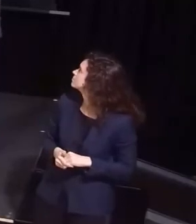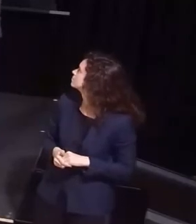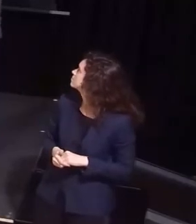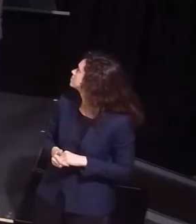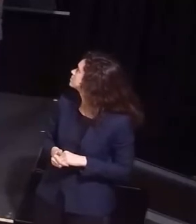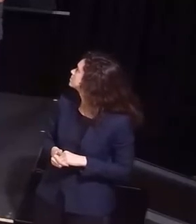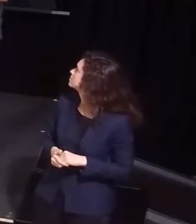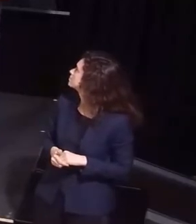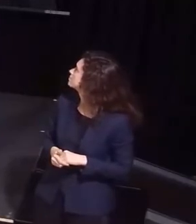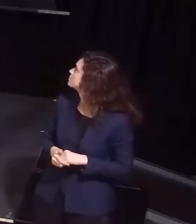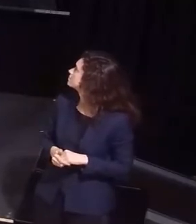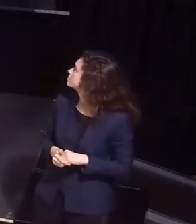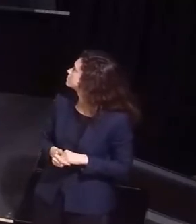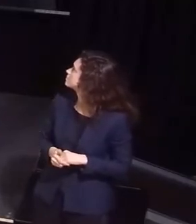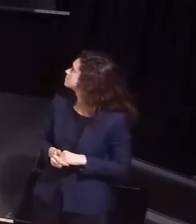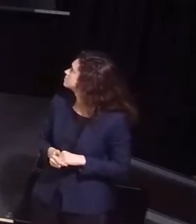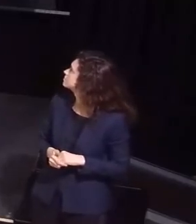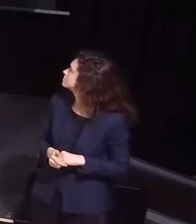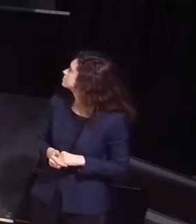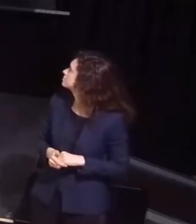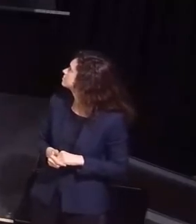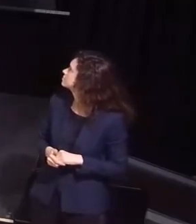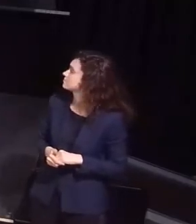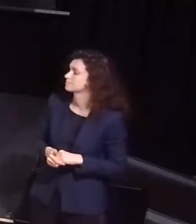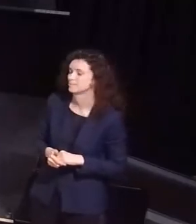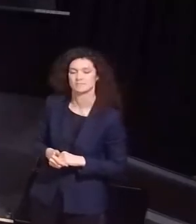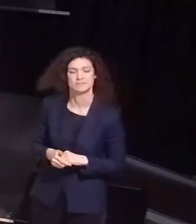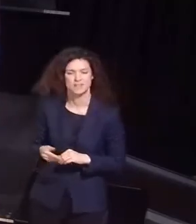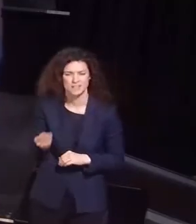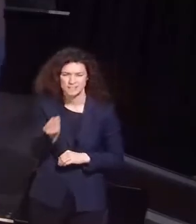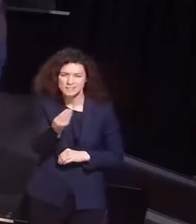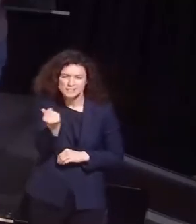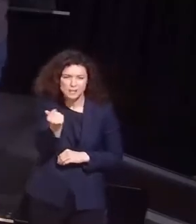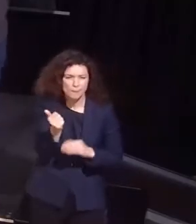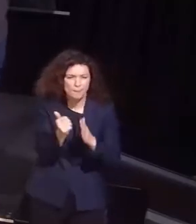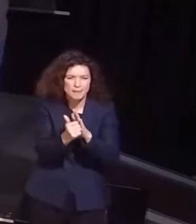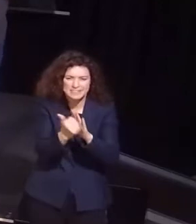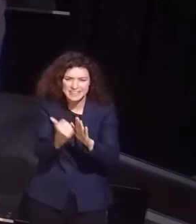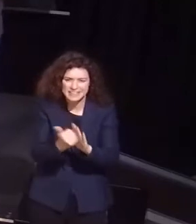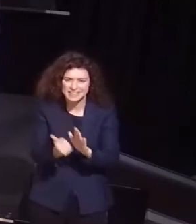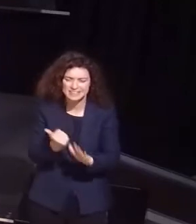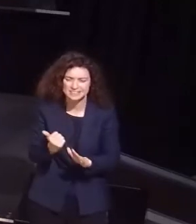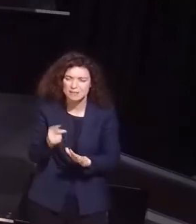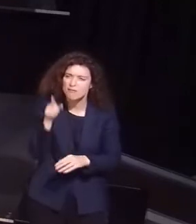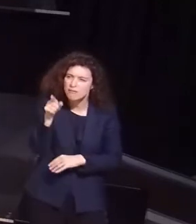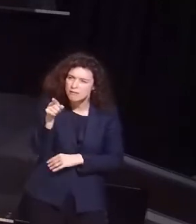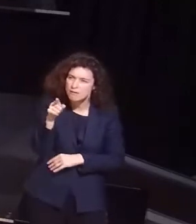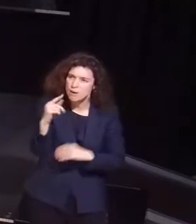I should note though that some of these techniques will be more relevant to you depending on the size of your studio,